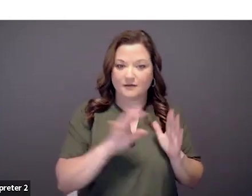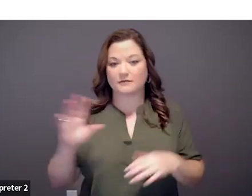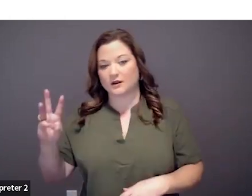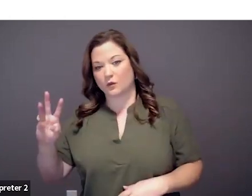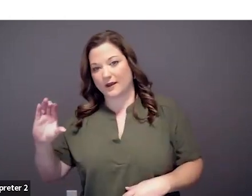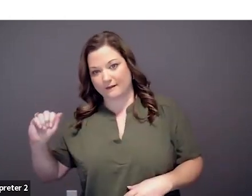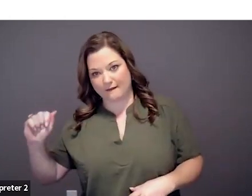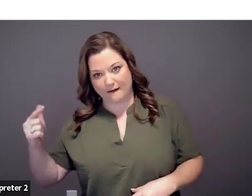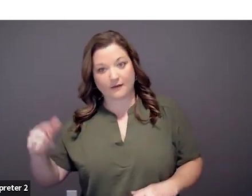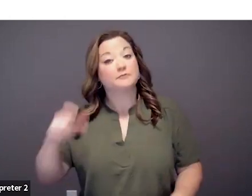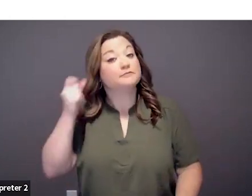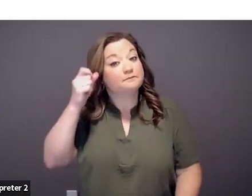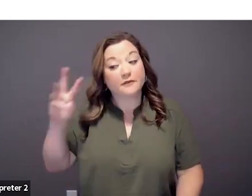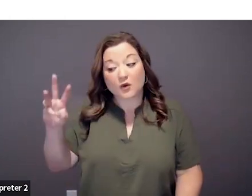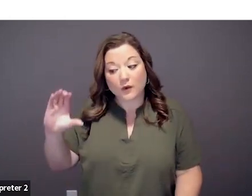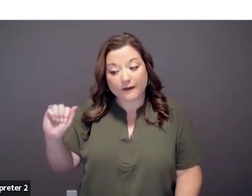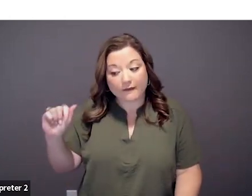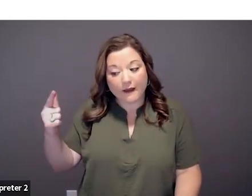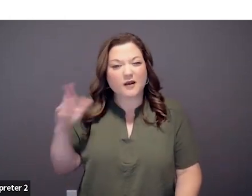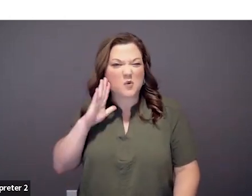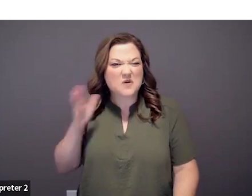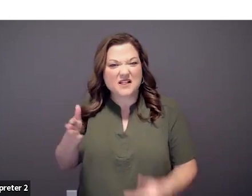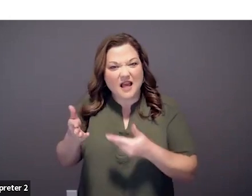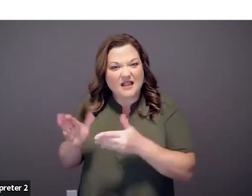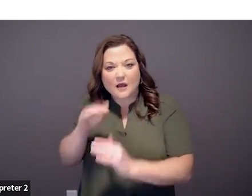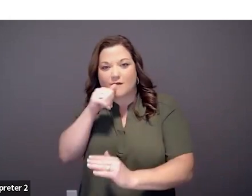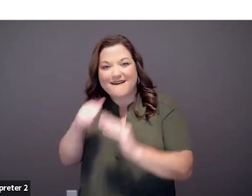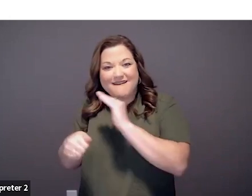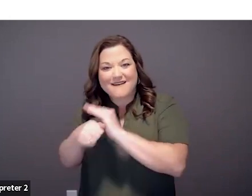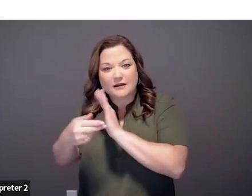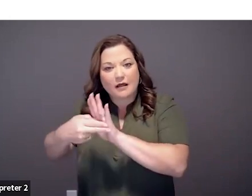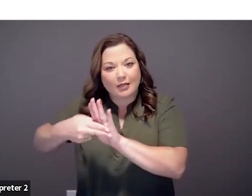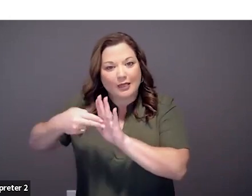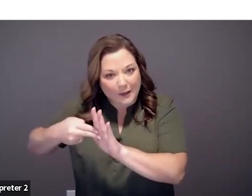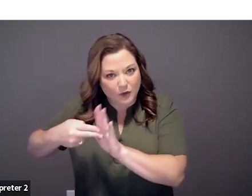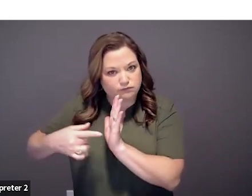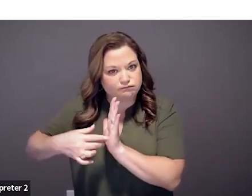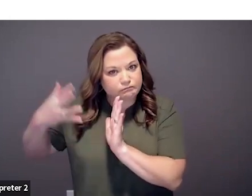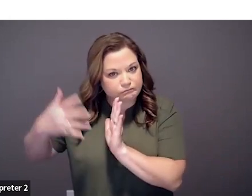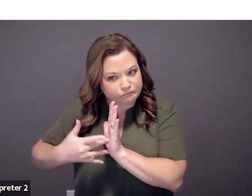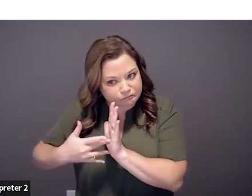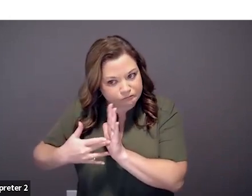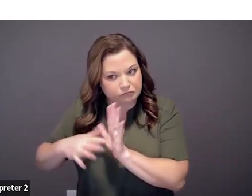WCAG will allow a hidden label in some instances such as a search box.